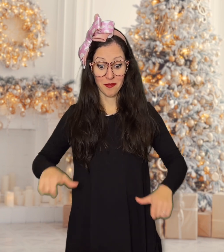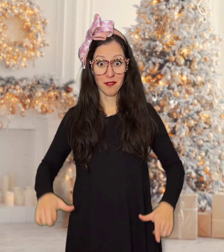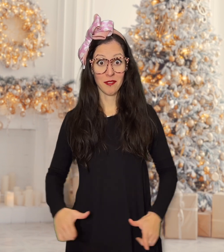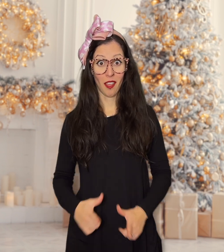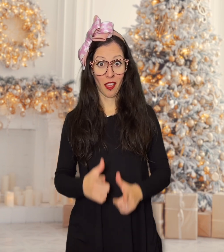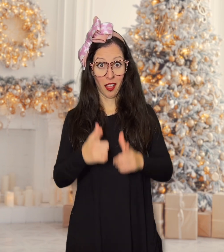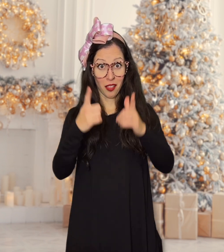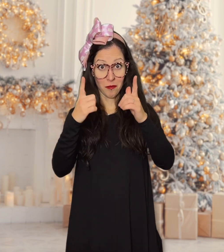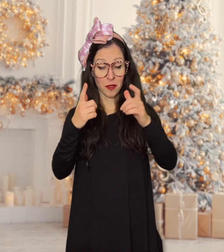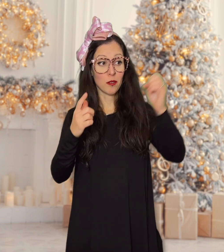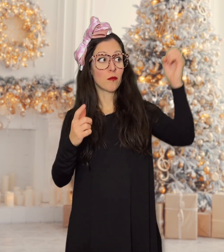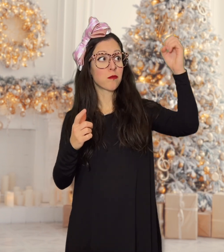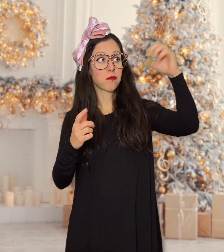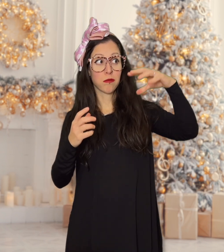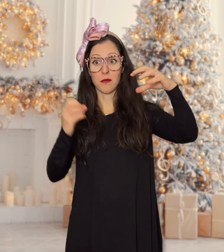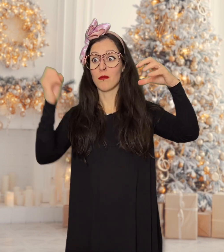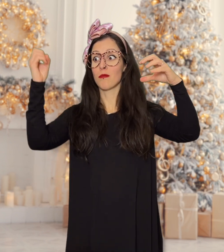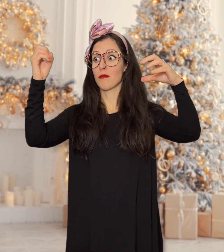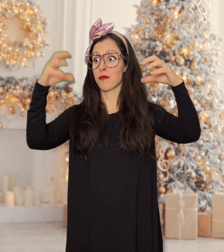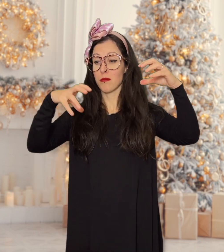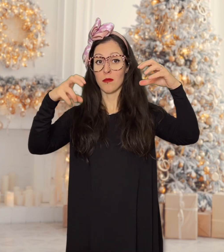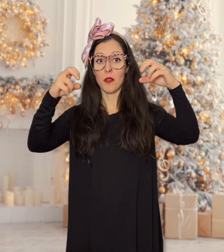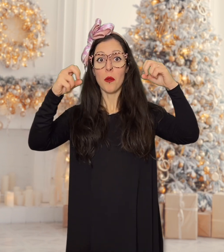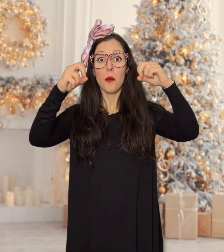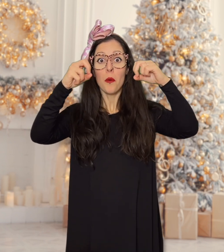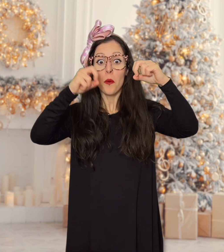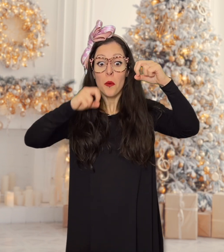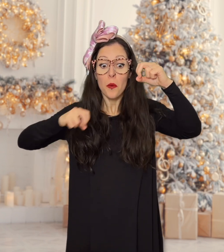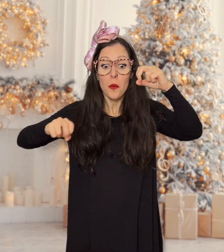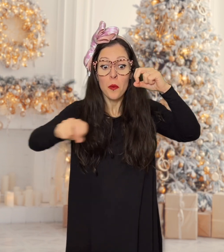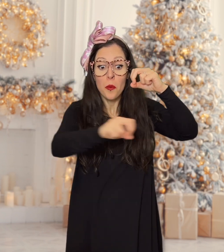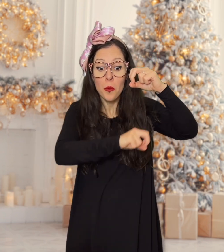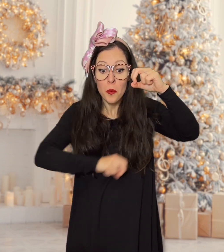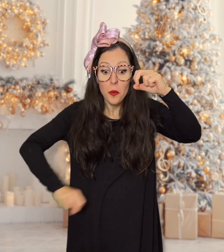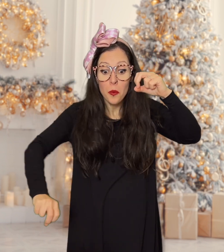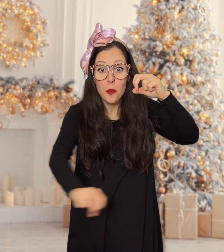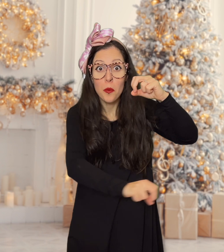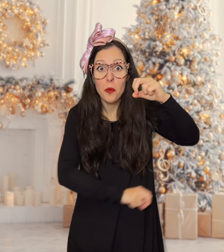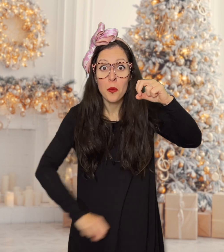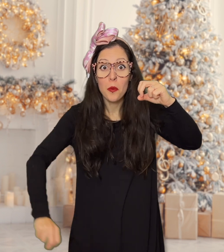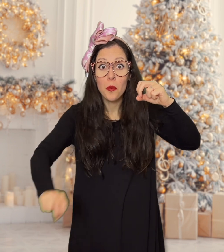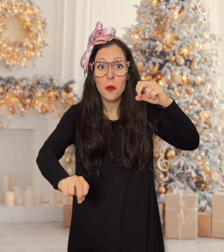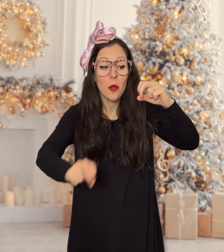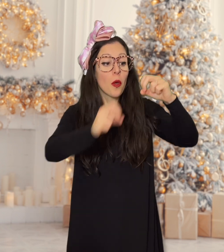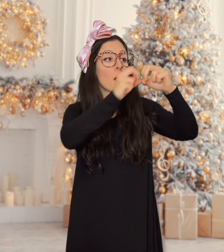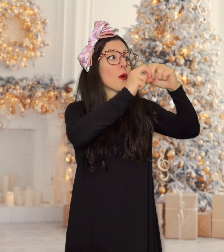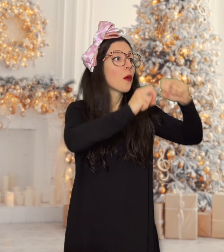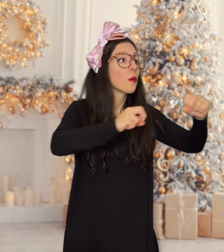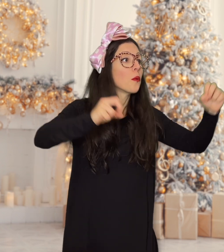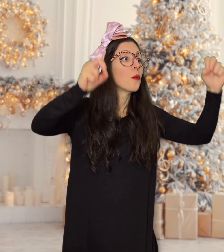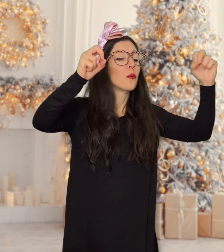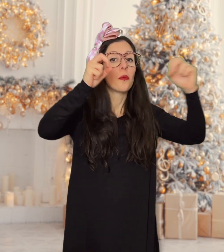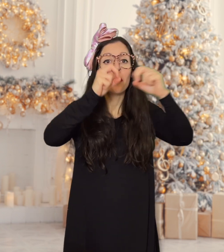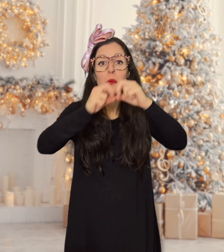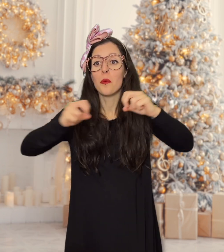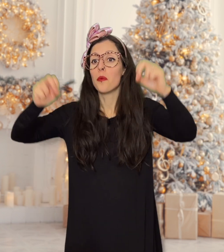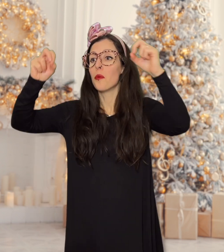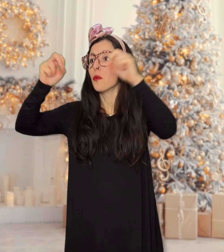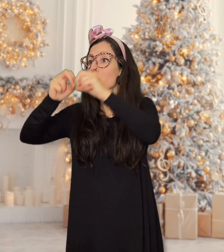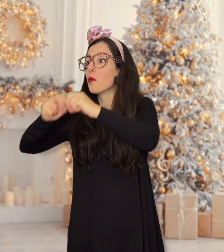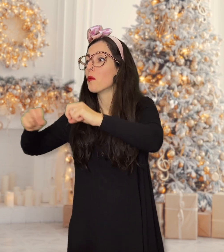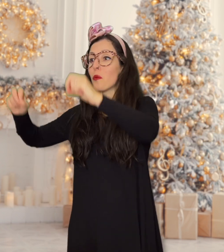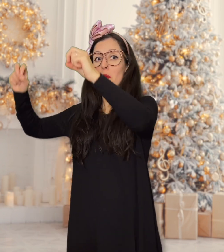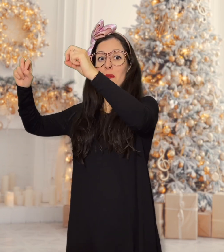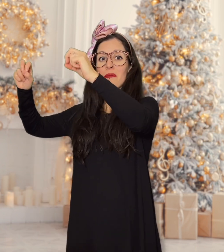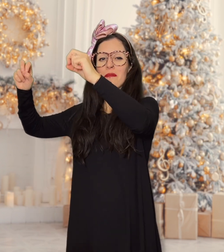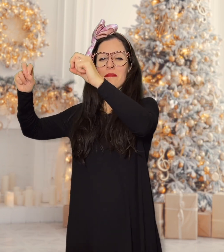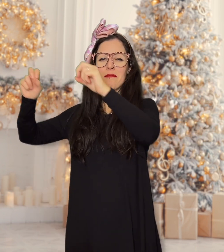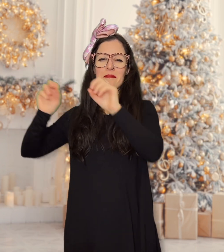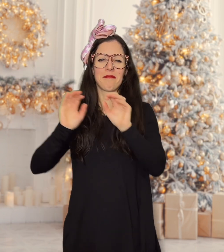Luminarie.